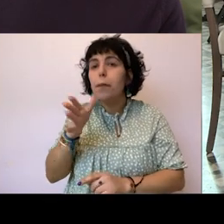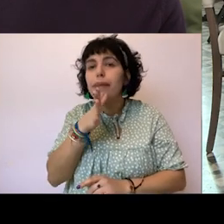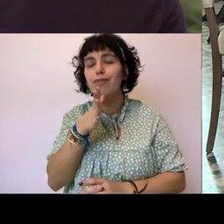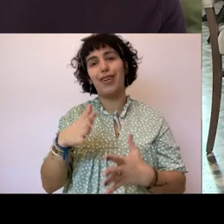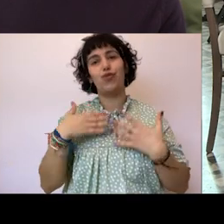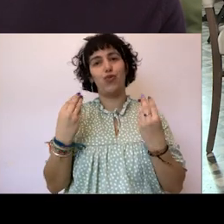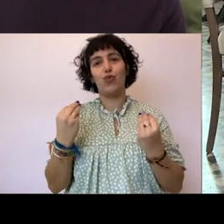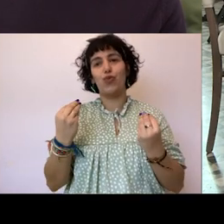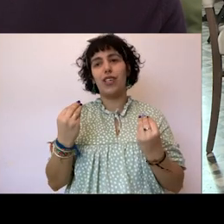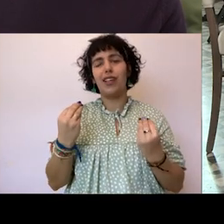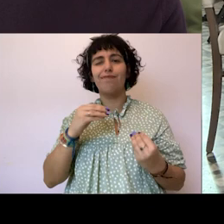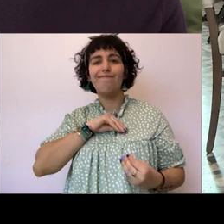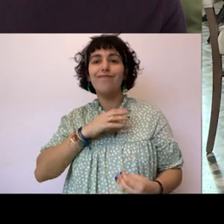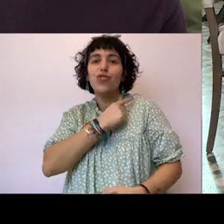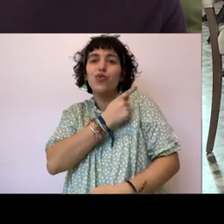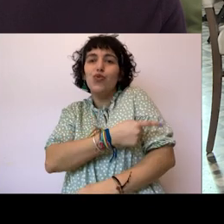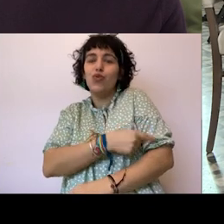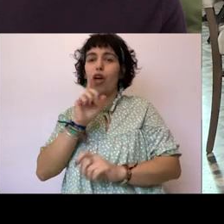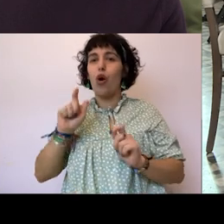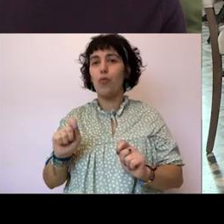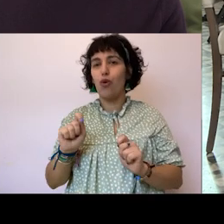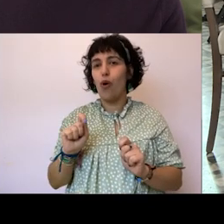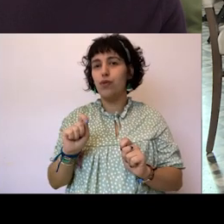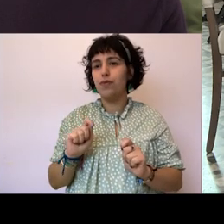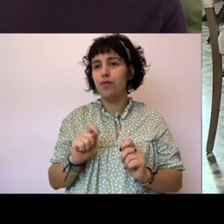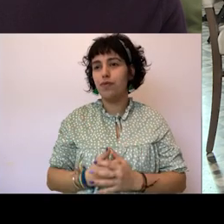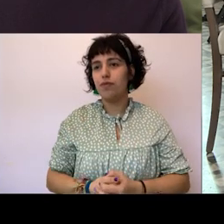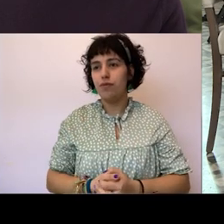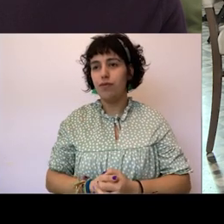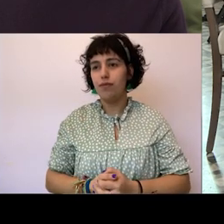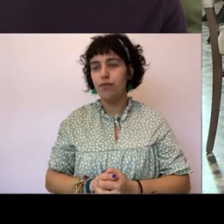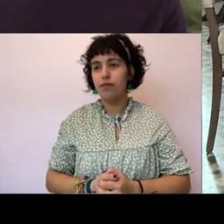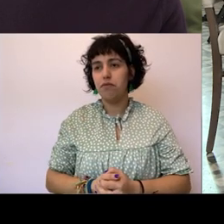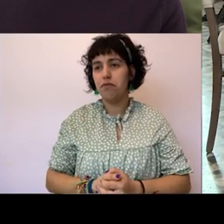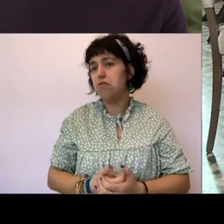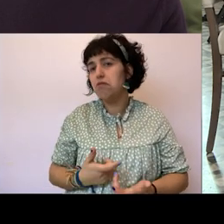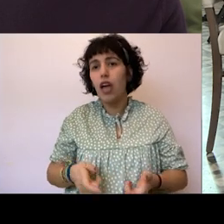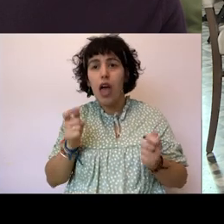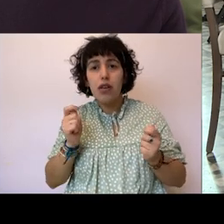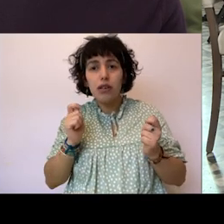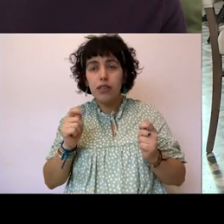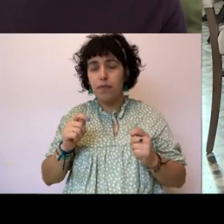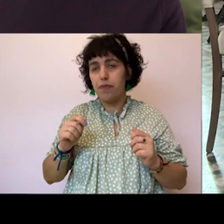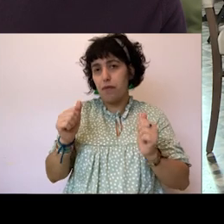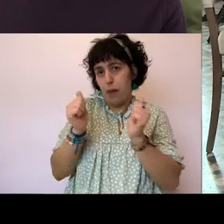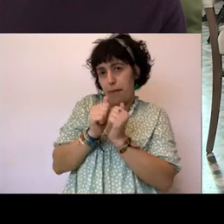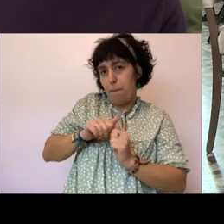So actually the thing is that strengthens you from inside. It does not necessarily walk side by side with them,